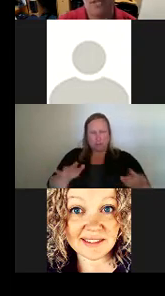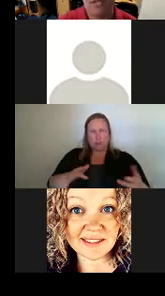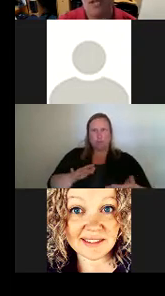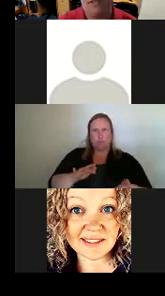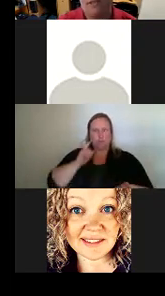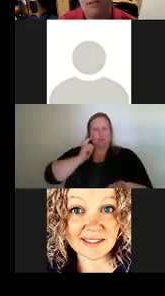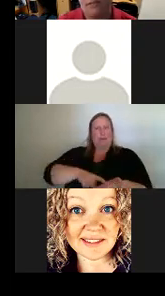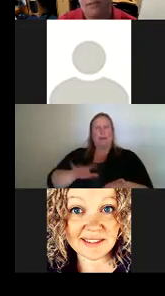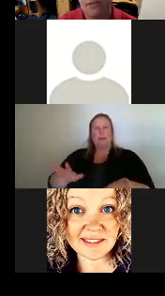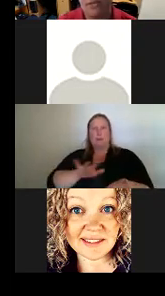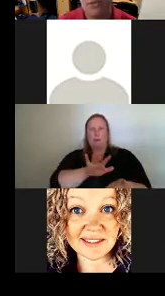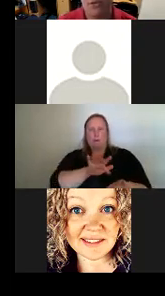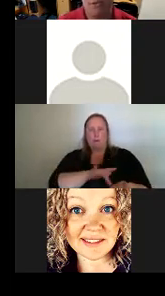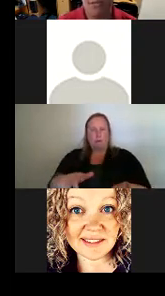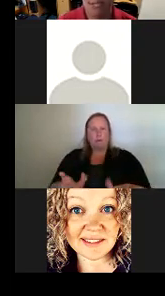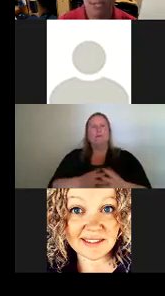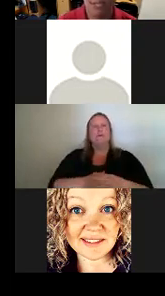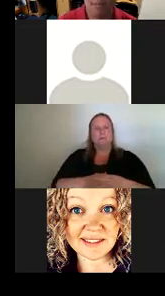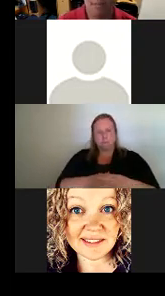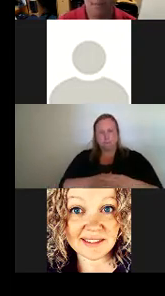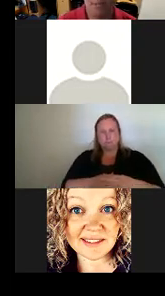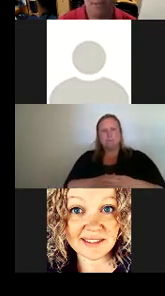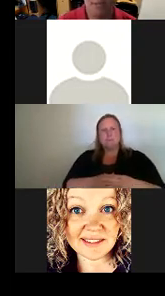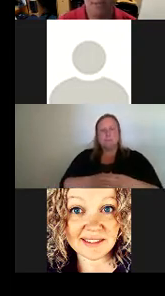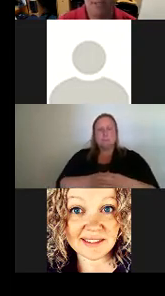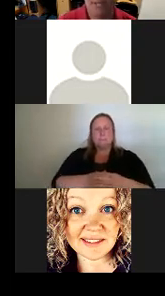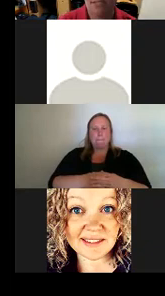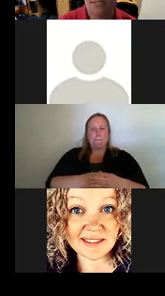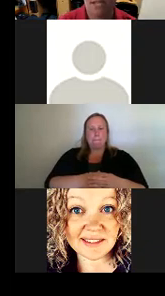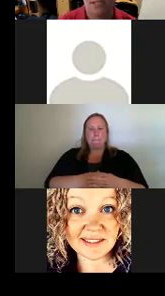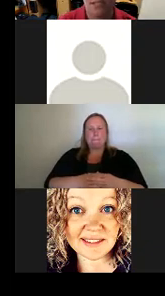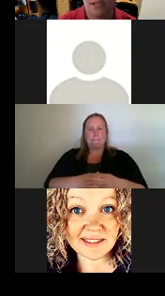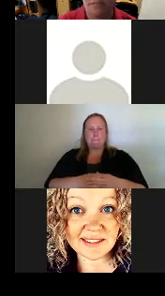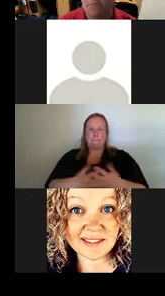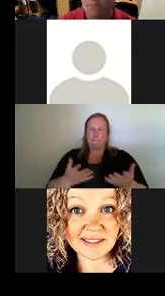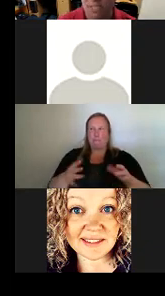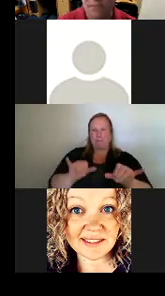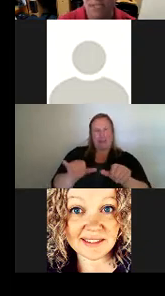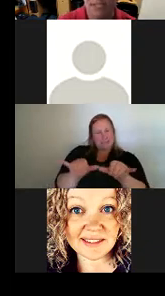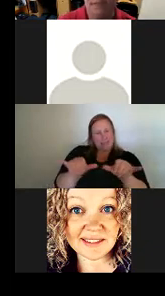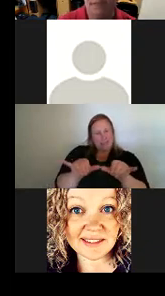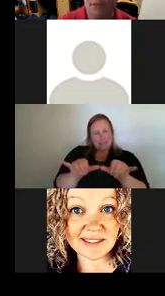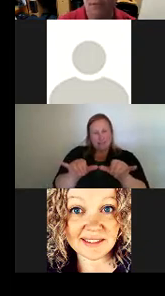THE VICTORY READING SCREEN IS ABOUT THE SIZE OF A PHONE, A